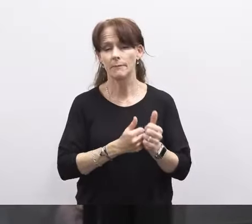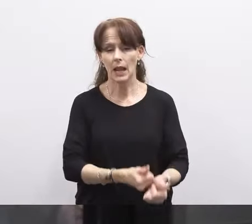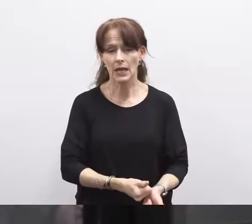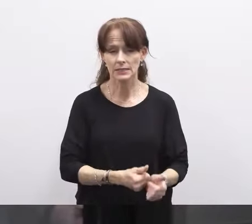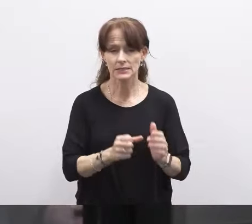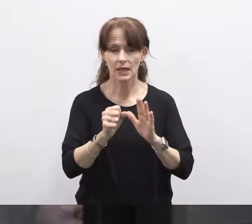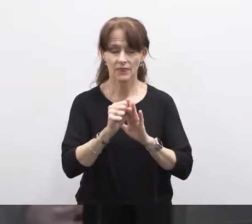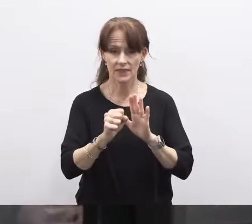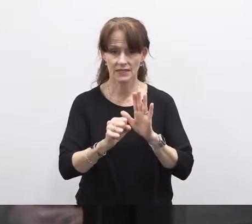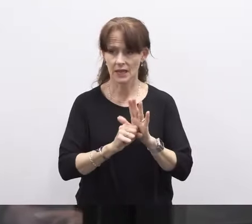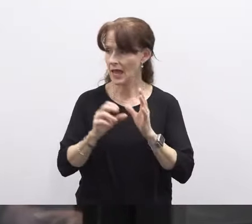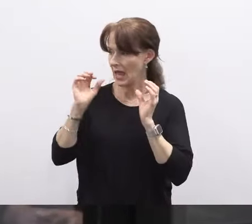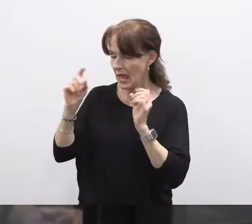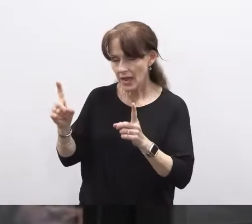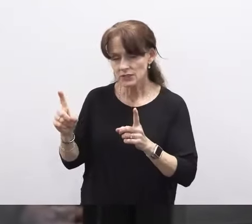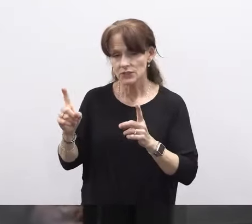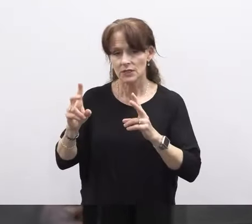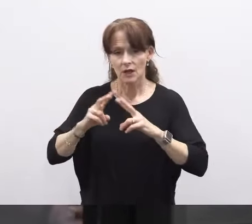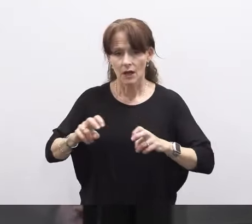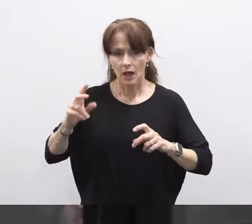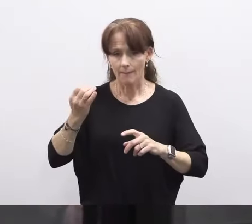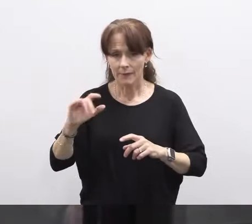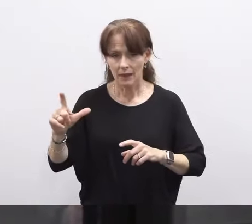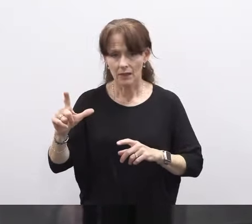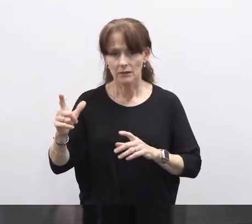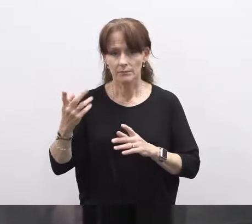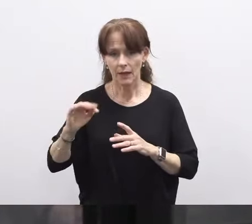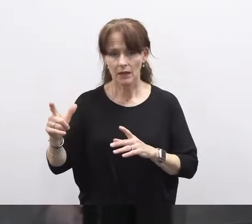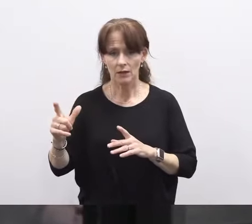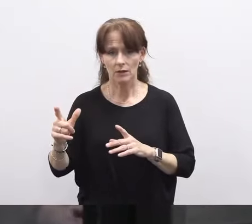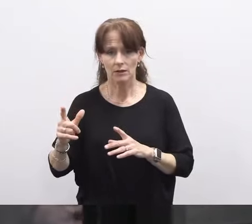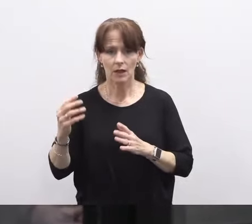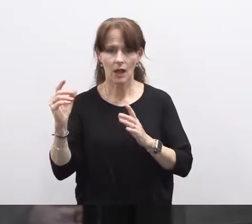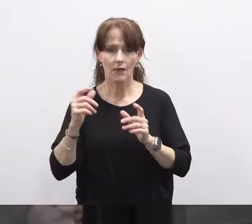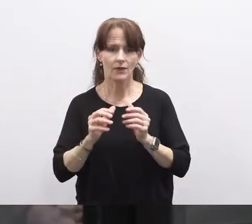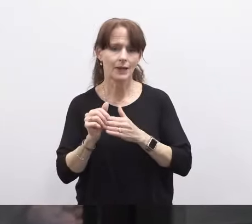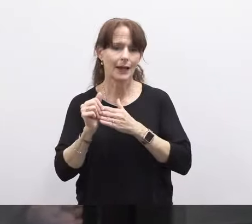so the education audit appeals panel, issues a state compliance guide each year,